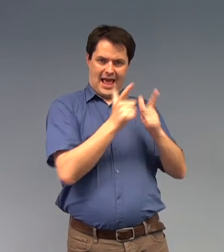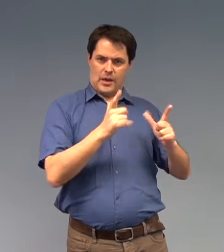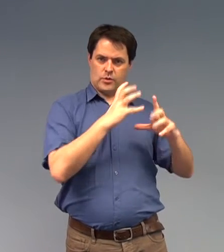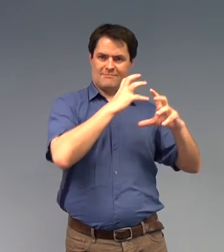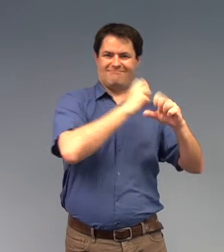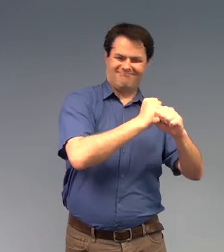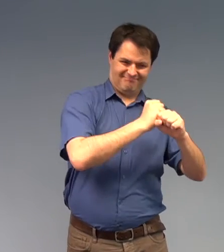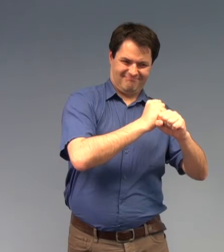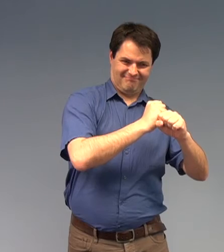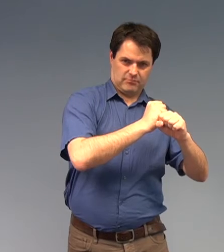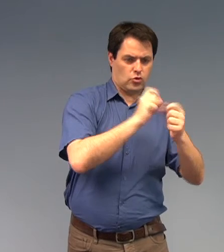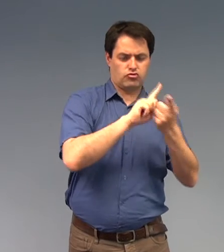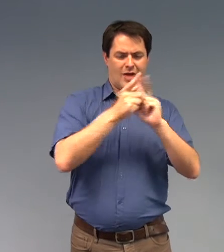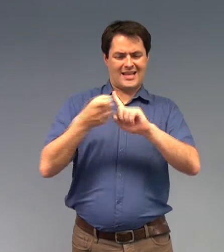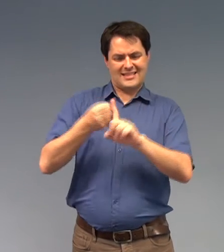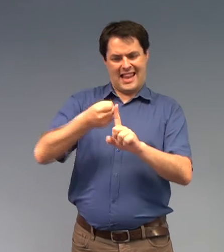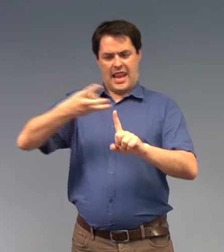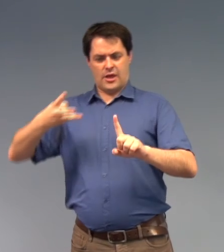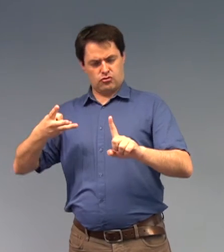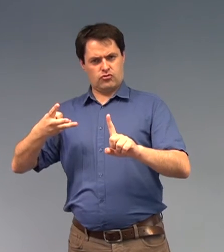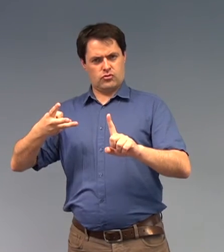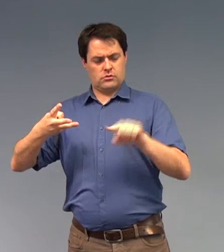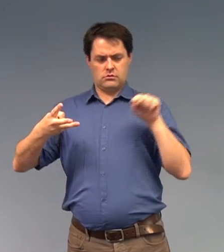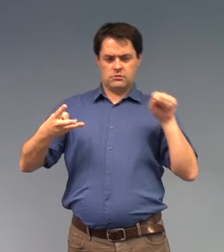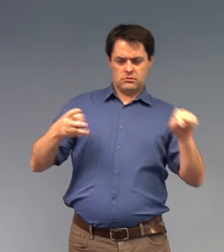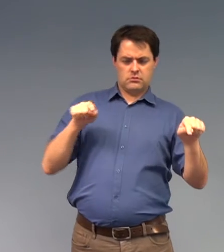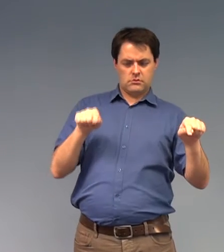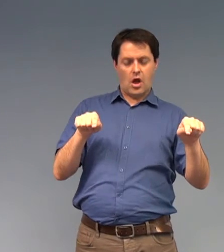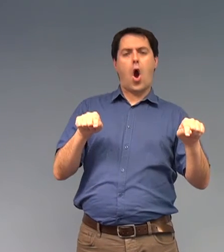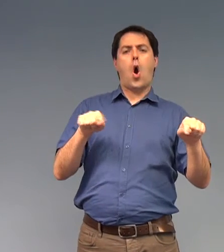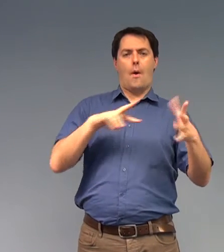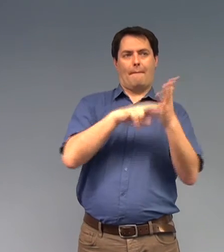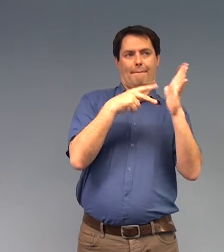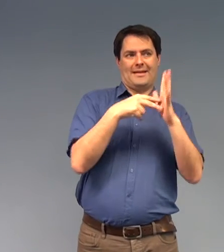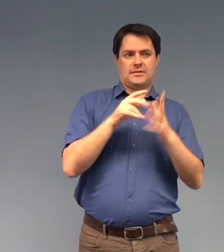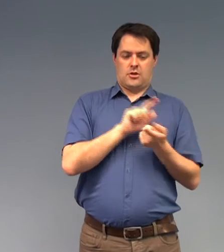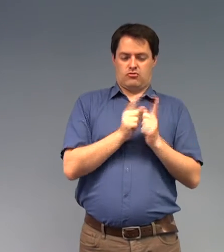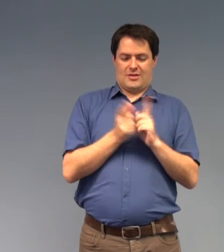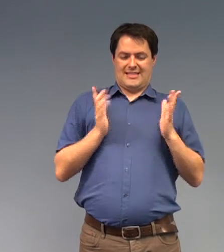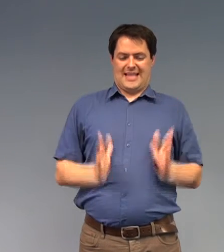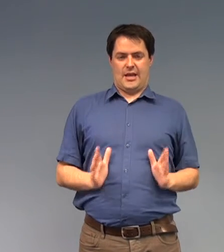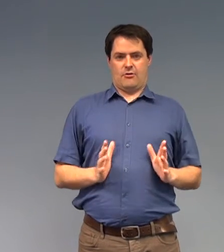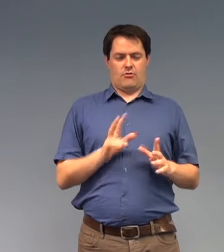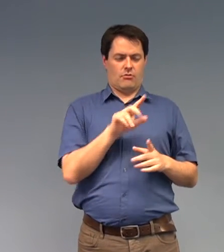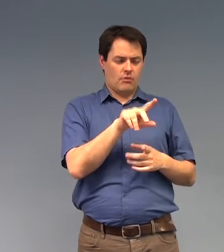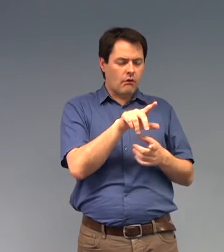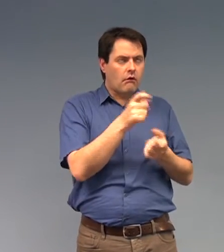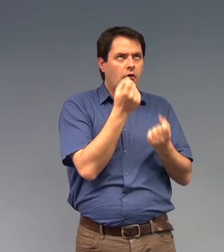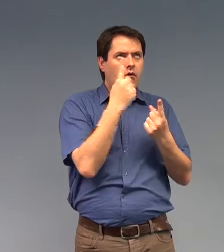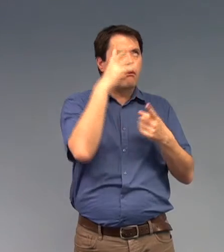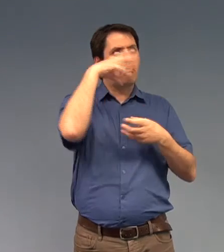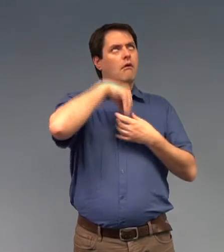We can understand that when you move from one language to another,